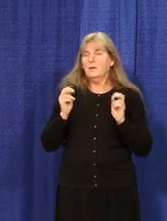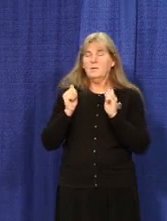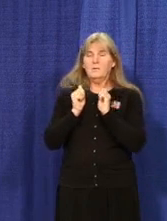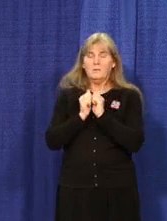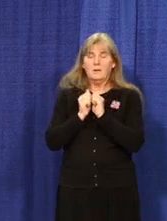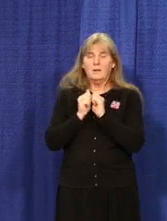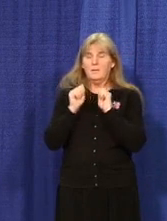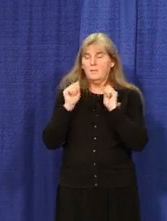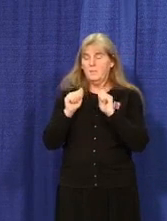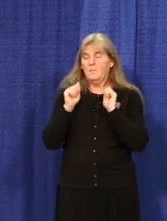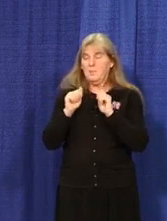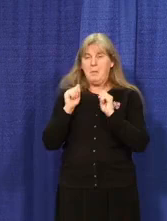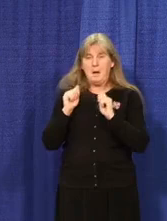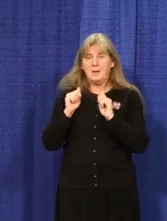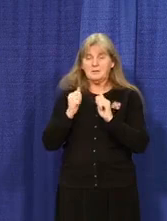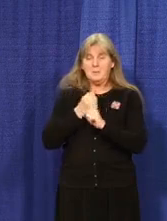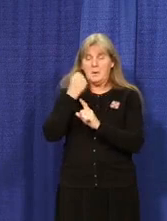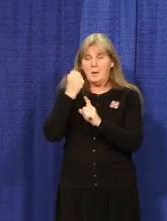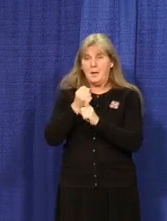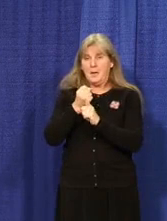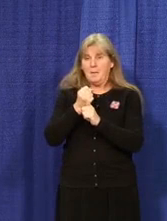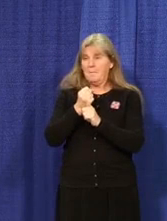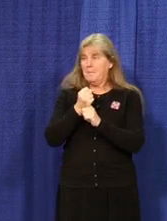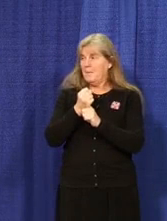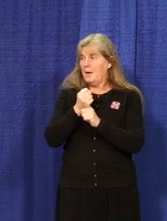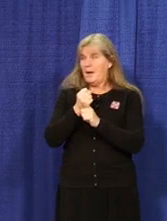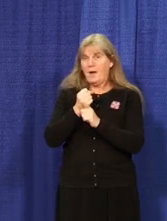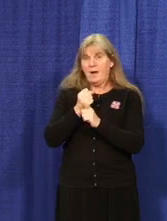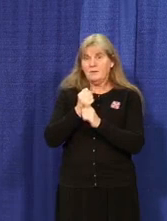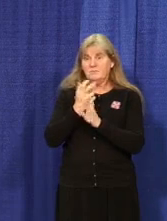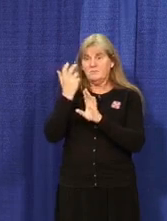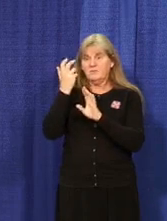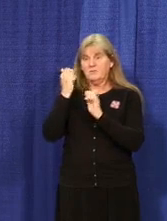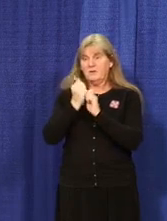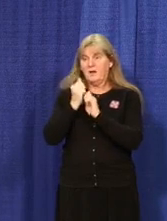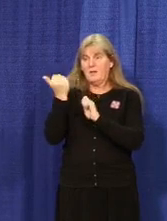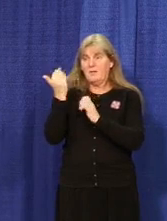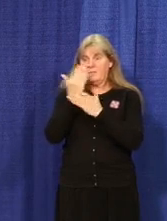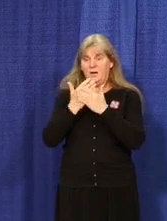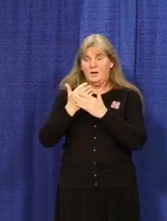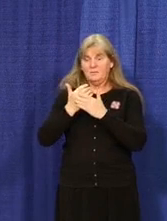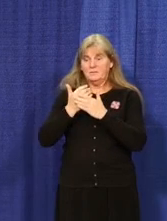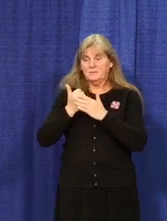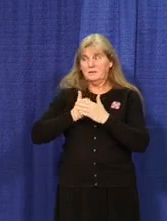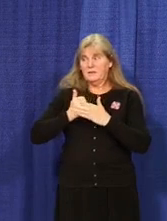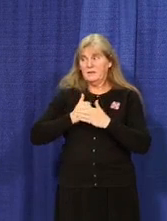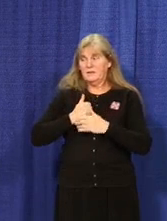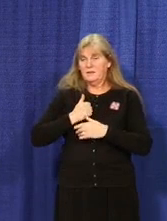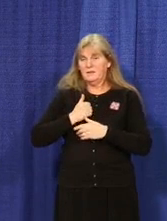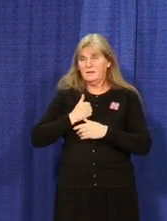different time zones from the rest of the country, a large portion of the rest of the country. I would say equally to that,